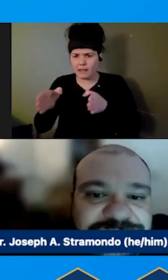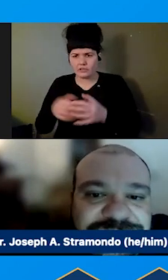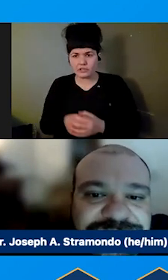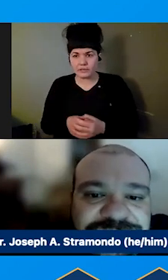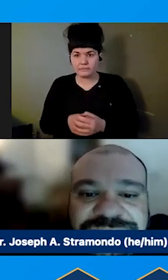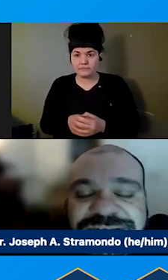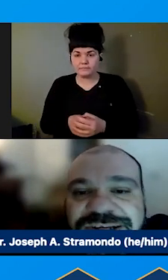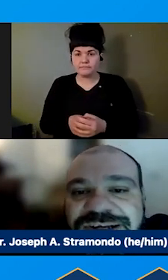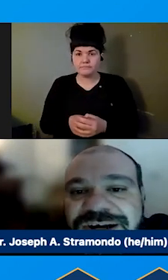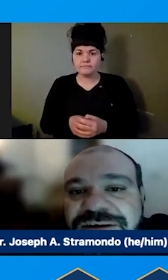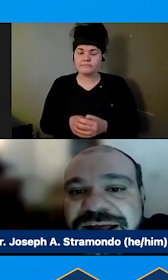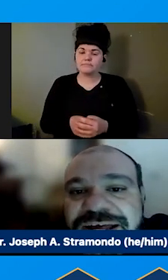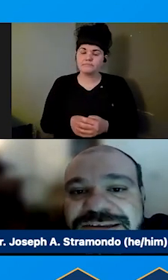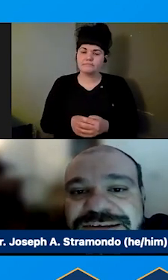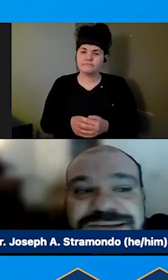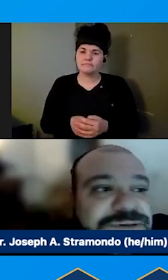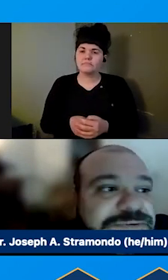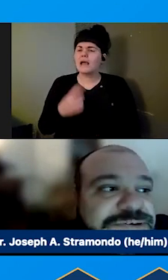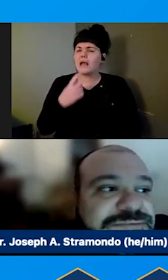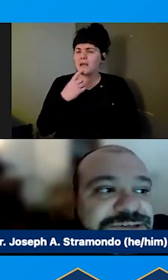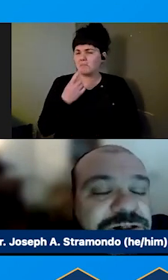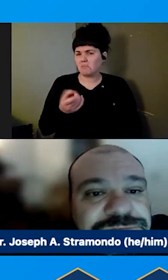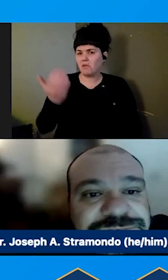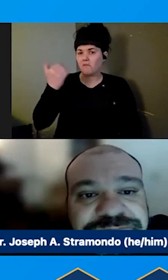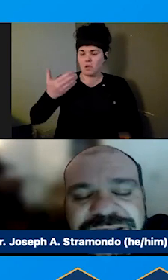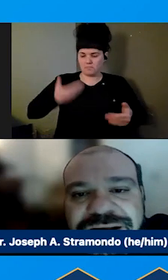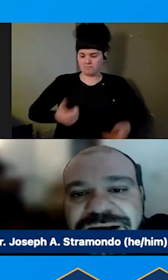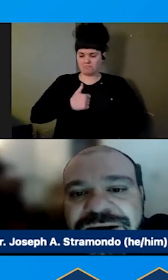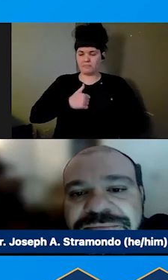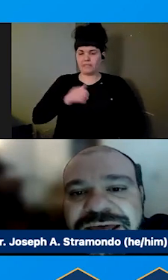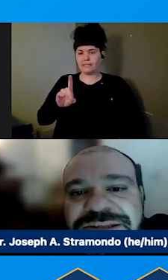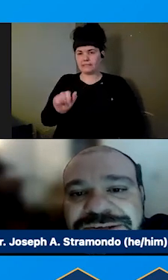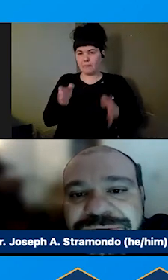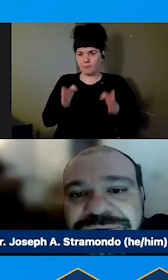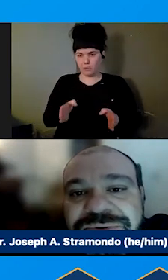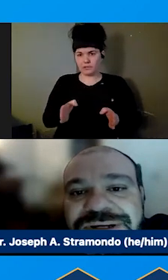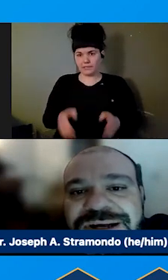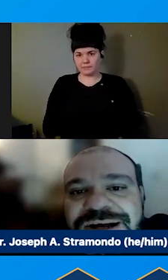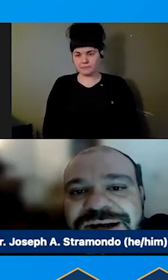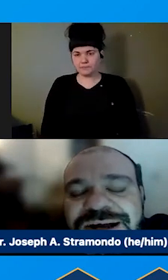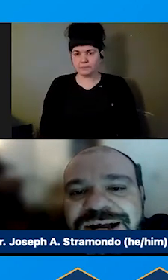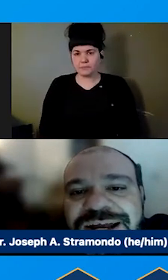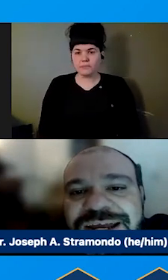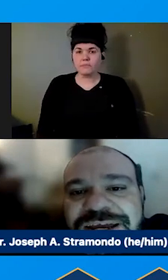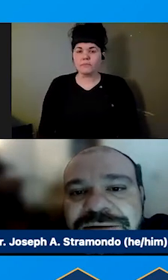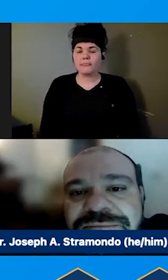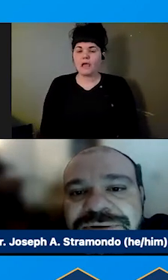work as I already mentioned as a disabled person myself. And so